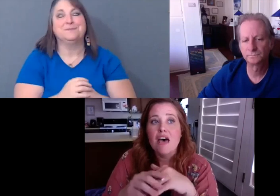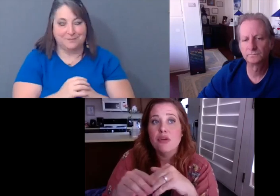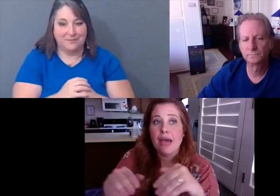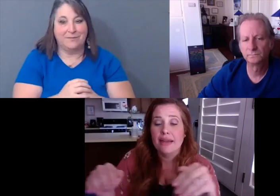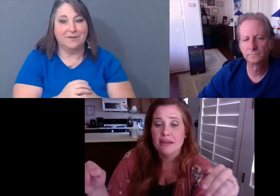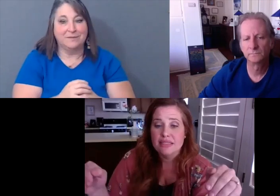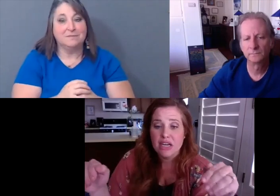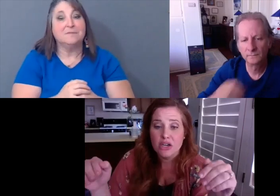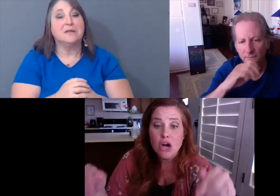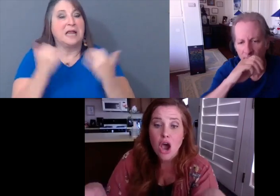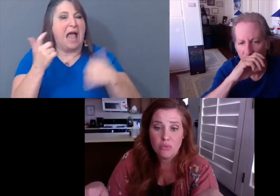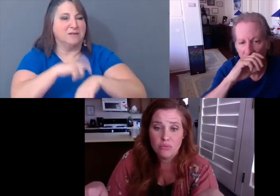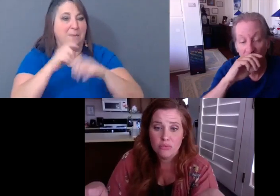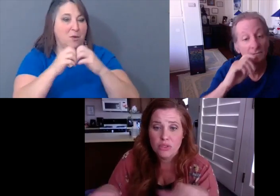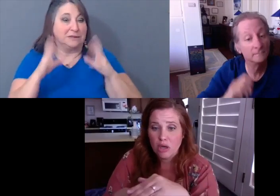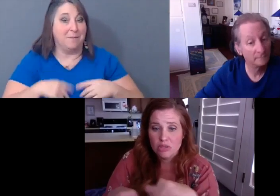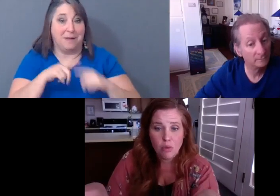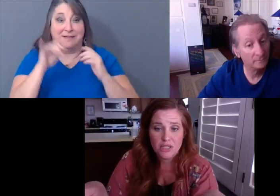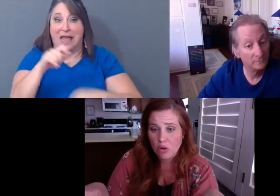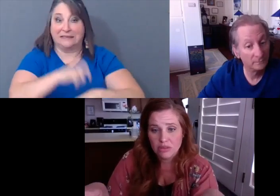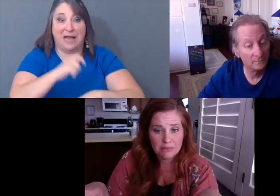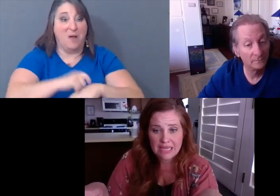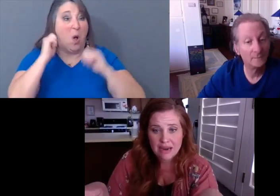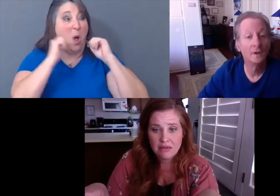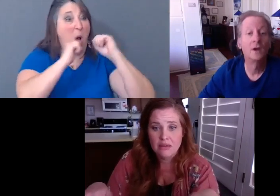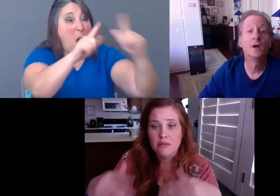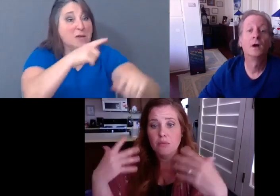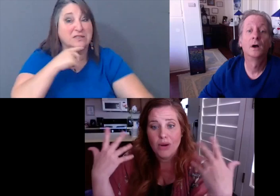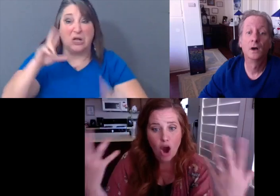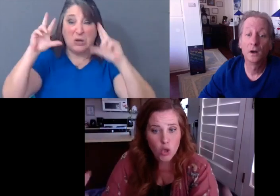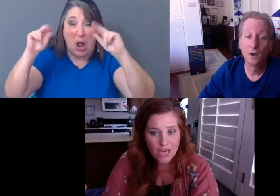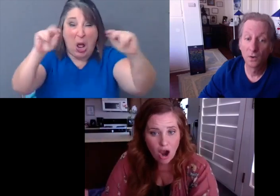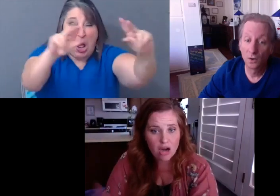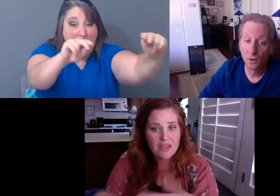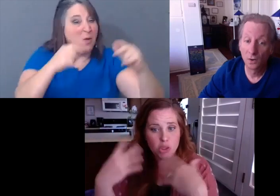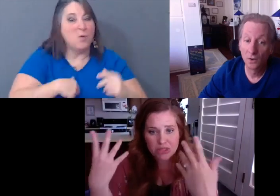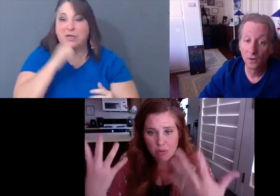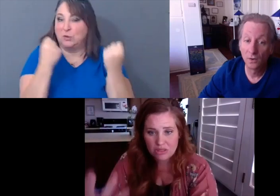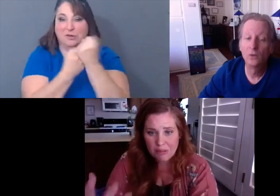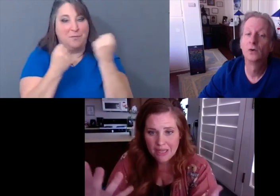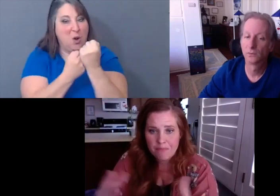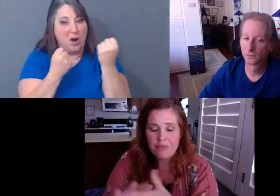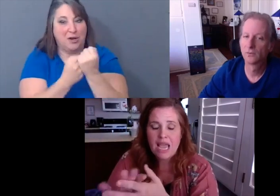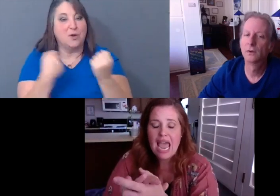And everybody said, no, we don't support the cochlear implant. We are who we are, that's who we're supposed to be.